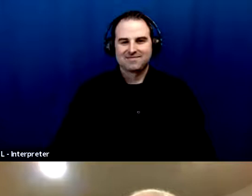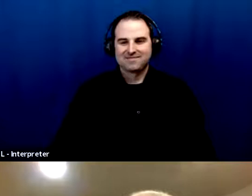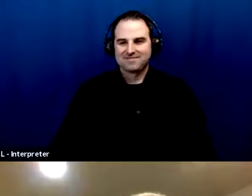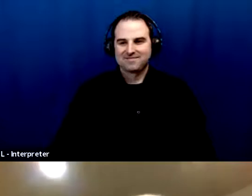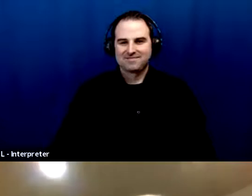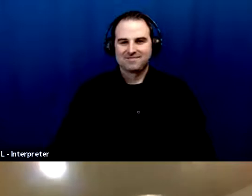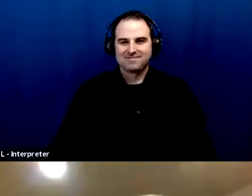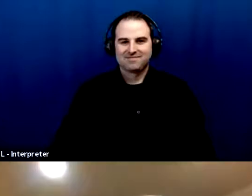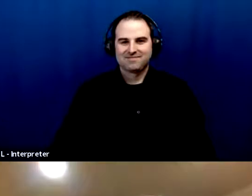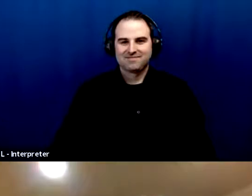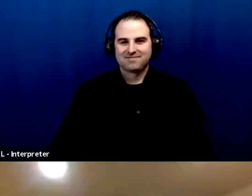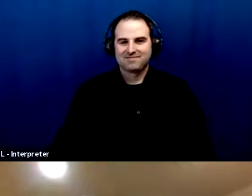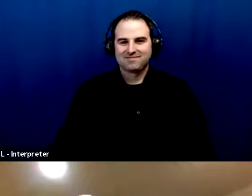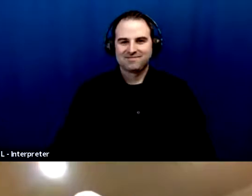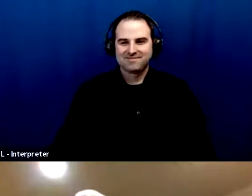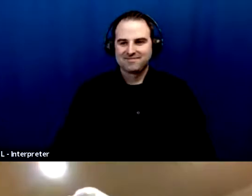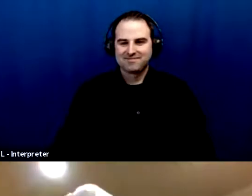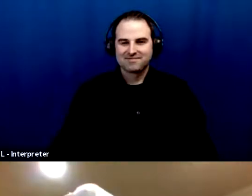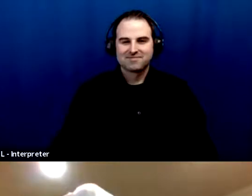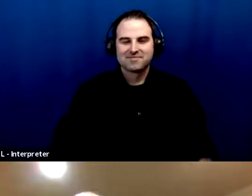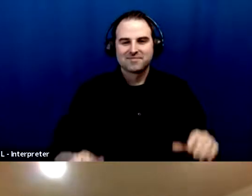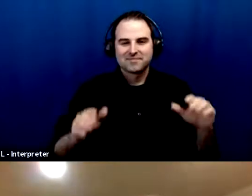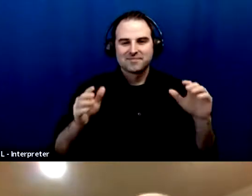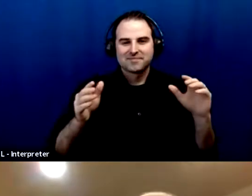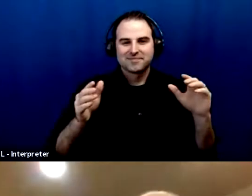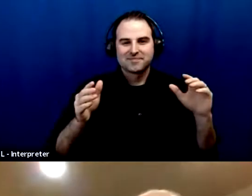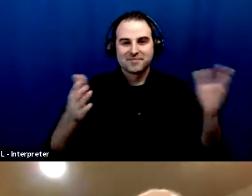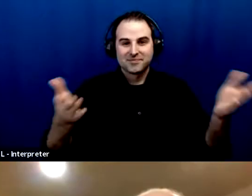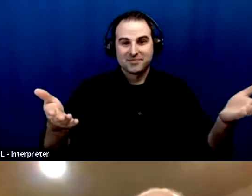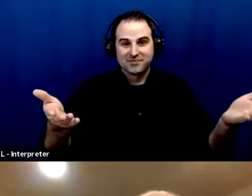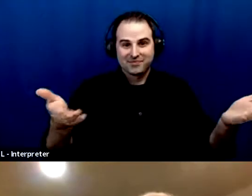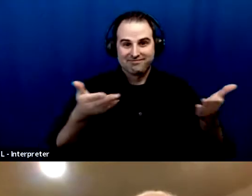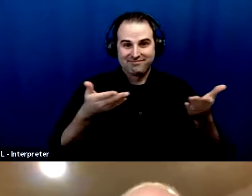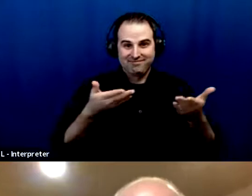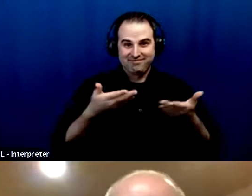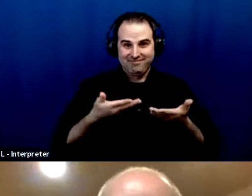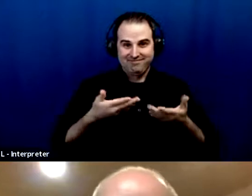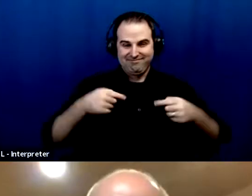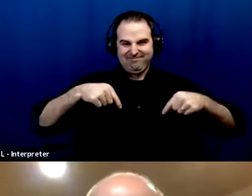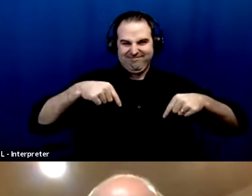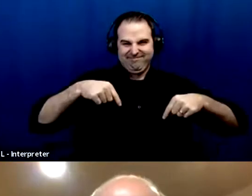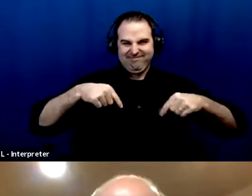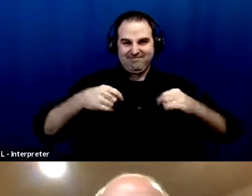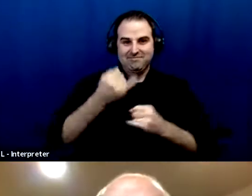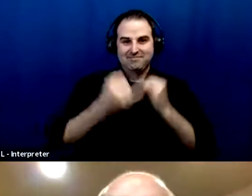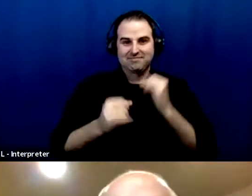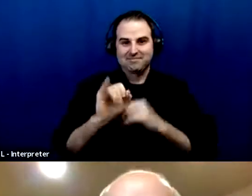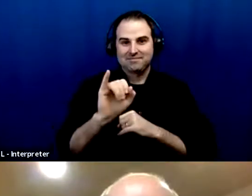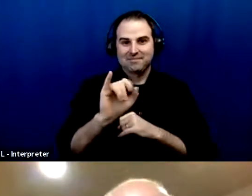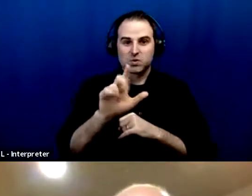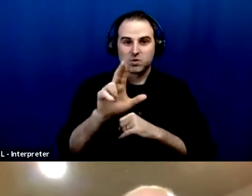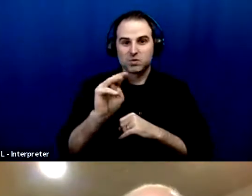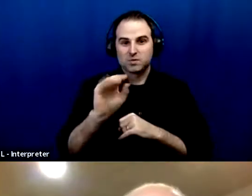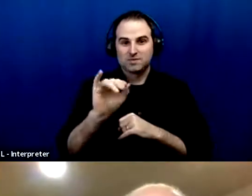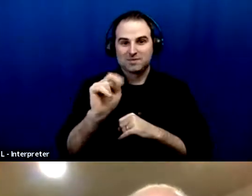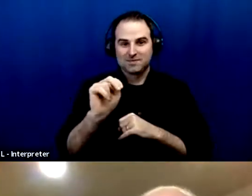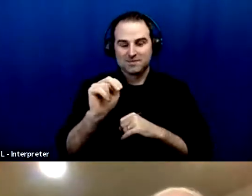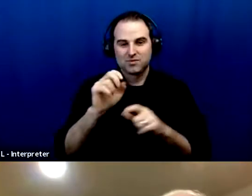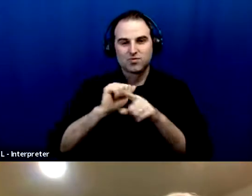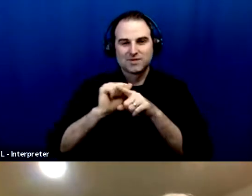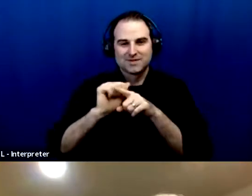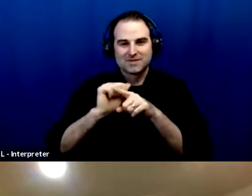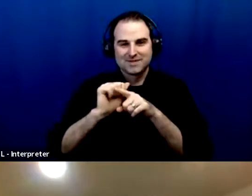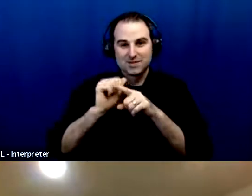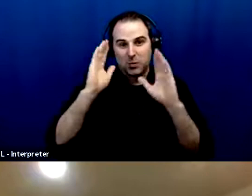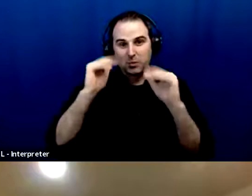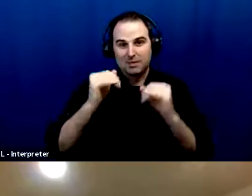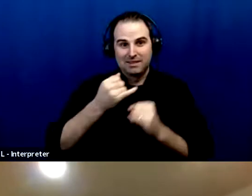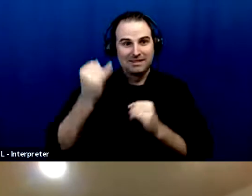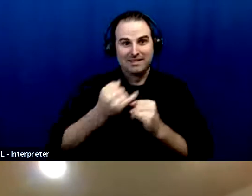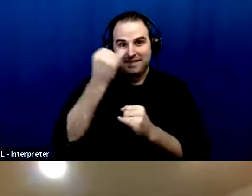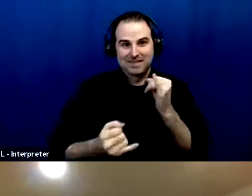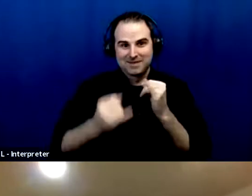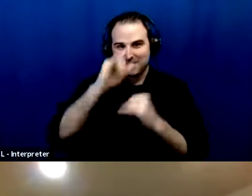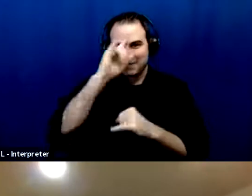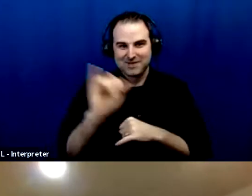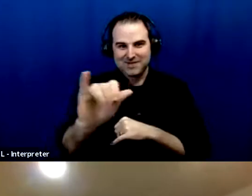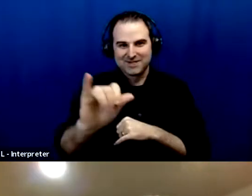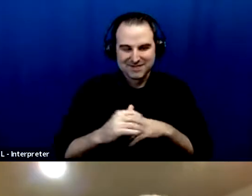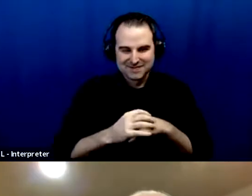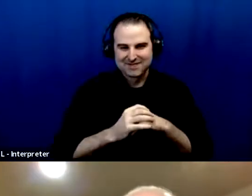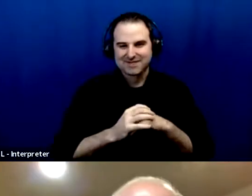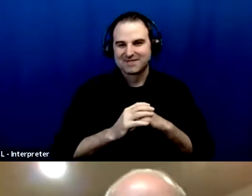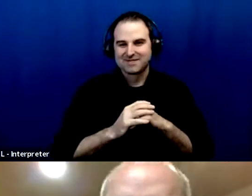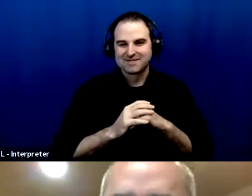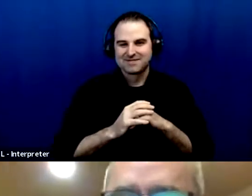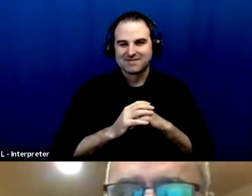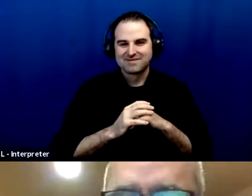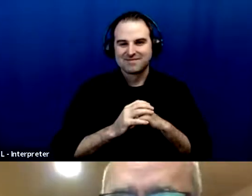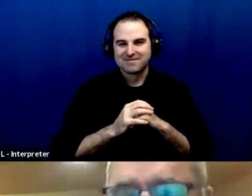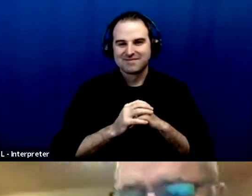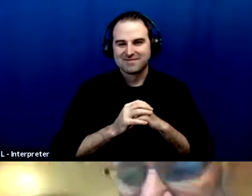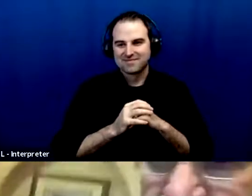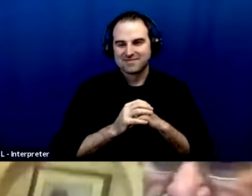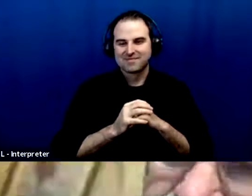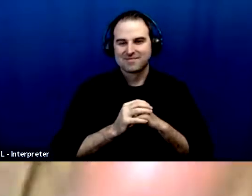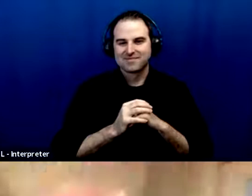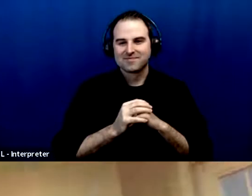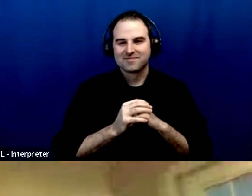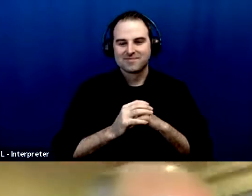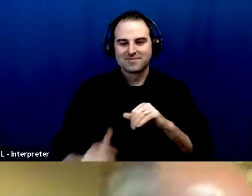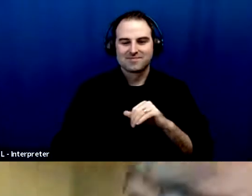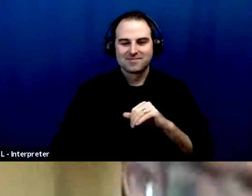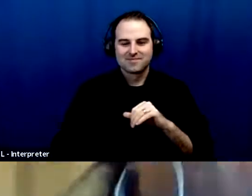Unknown: Welcome to what we hope to be our last illumine training, hopefully ever. So I want to get a sense of what people need in